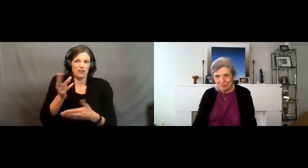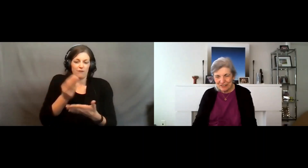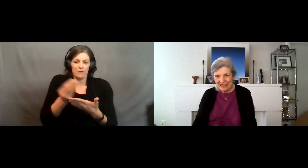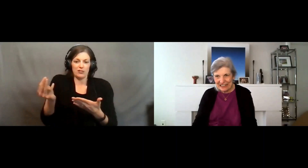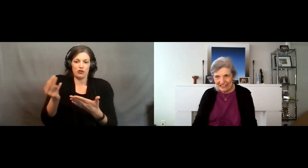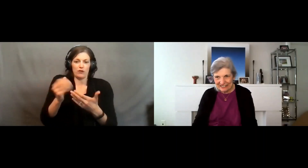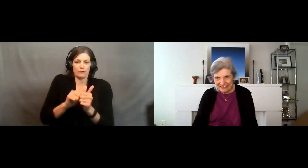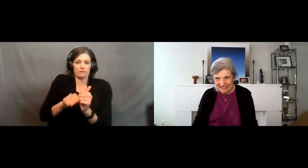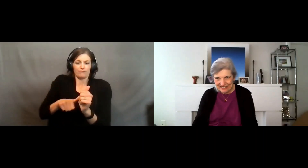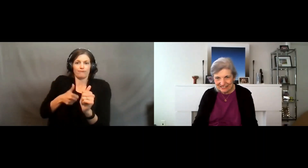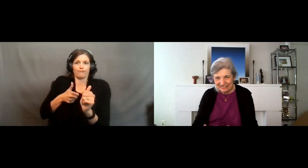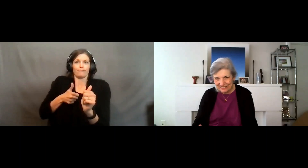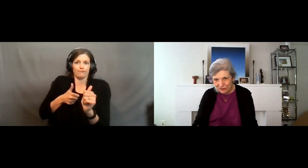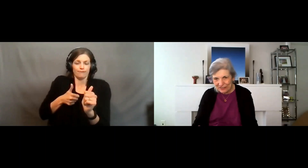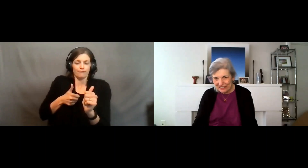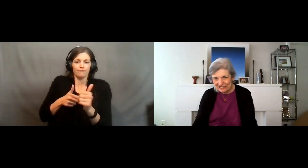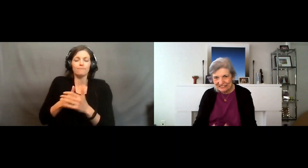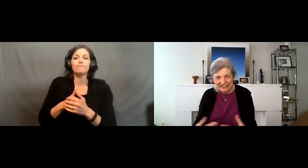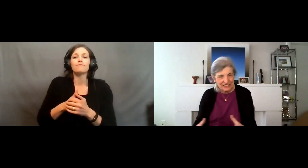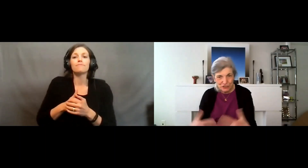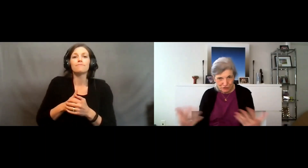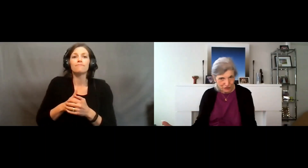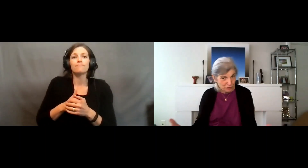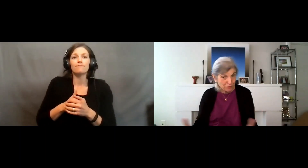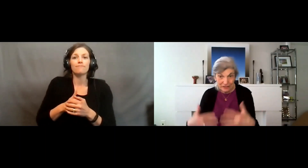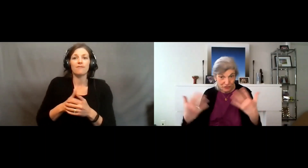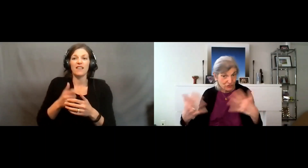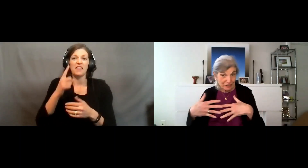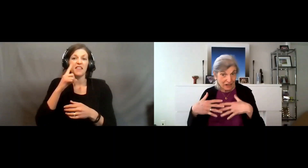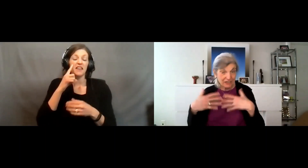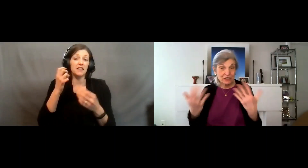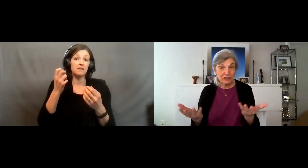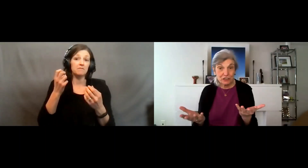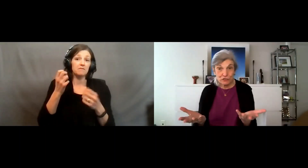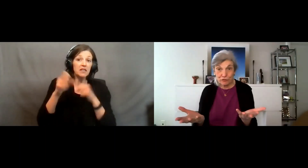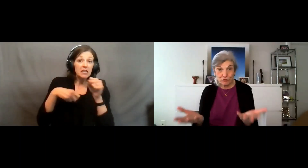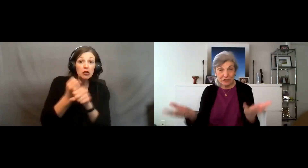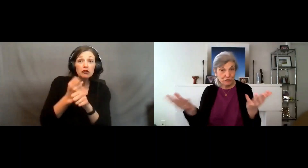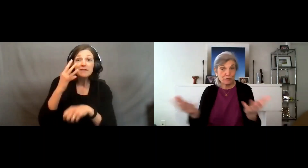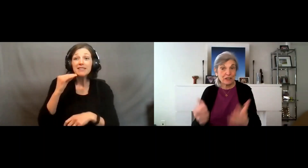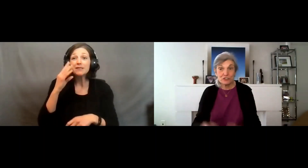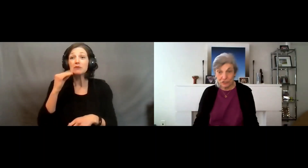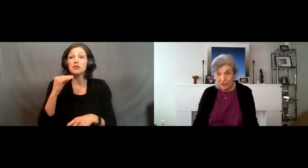13:34:24 I will say years of experience and ideally years of transformation